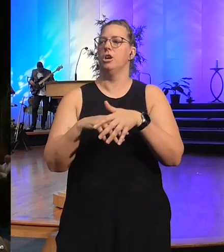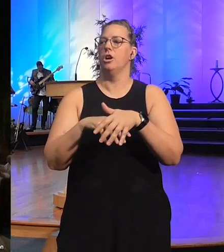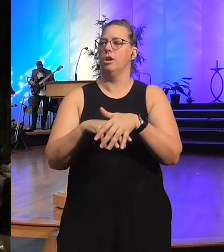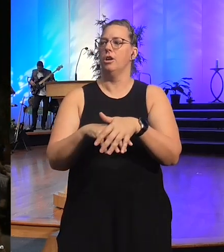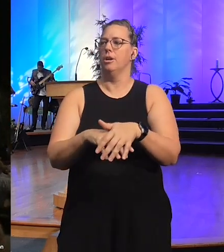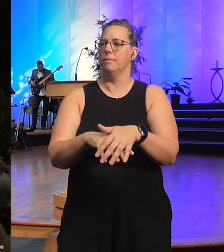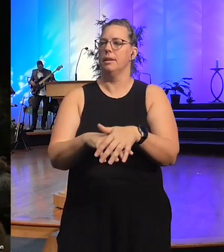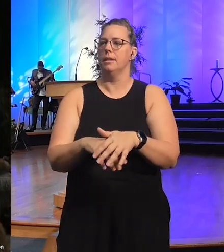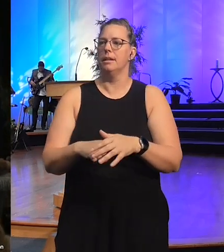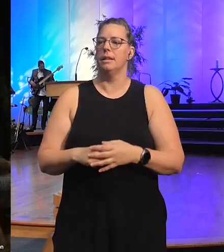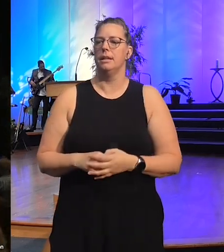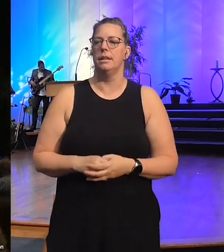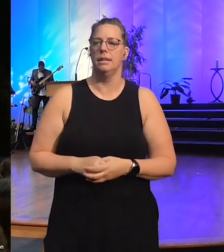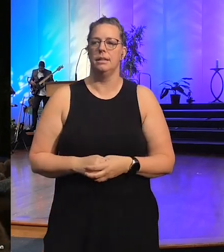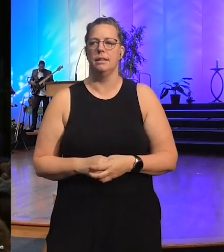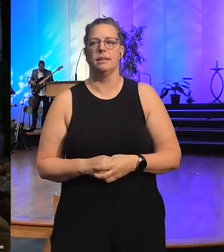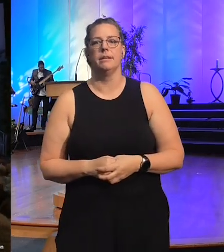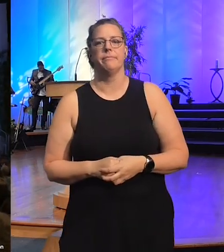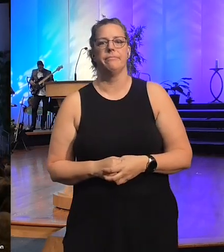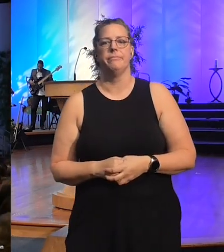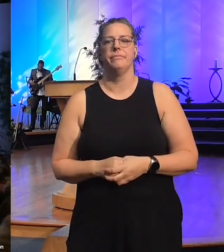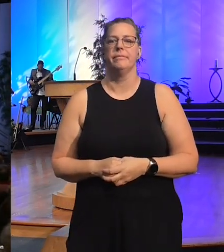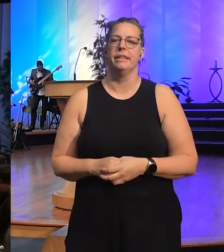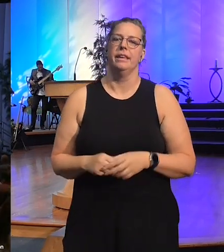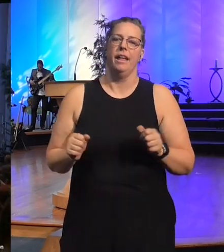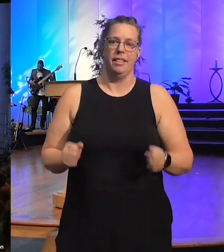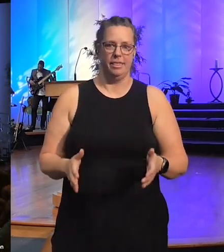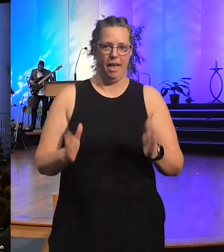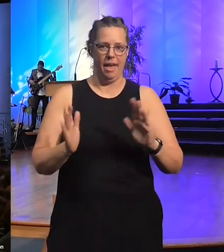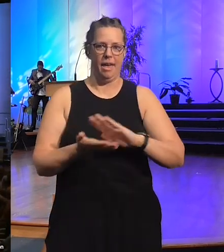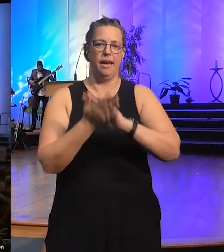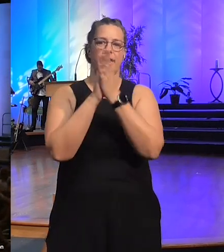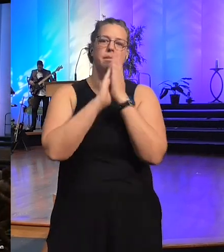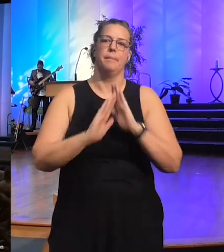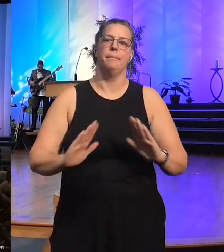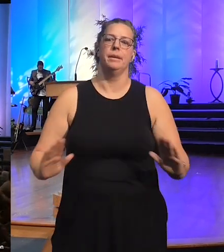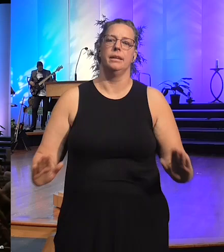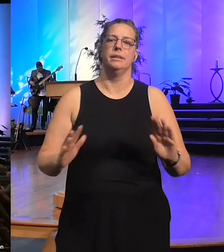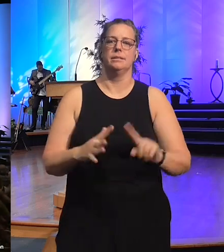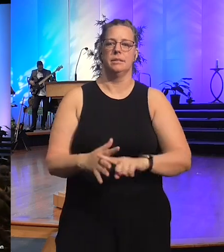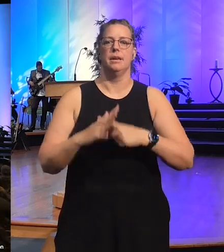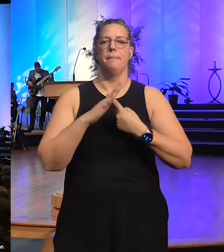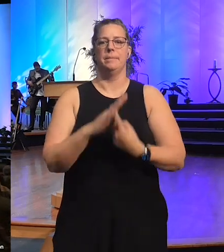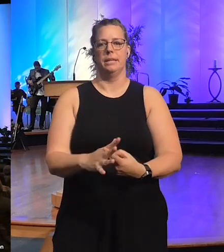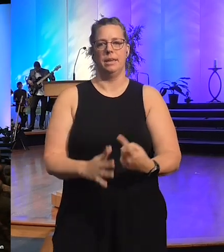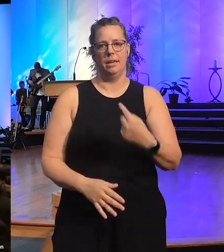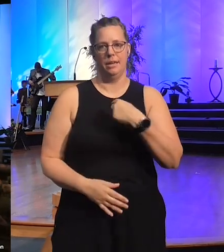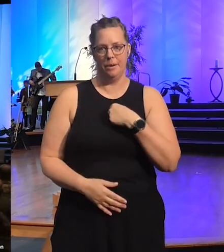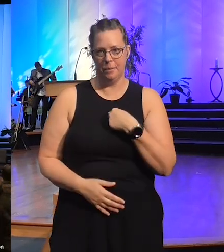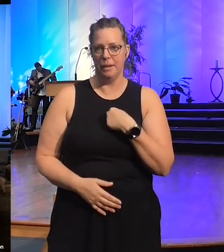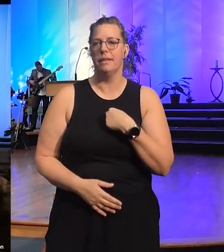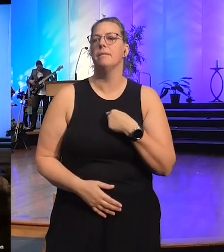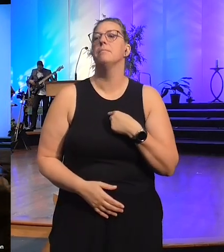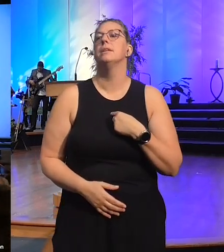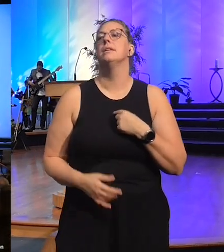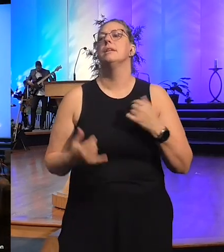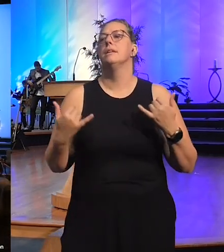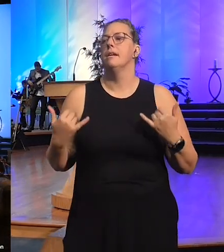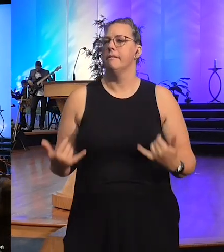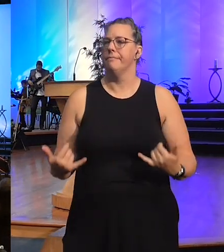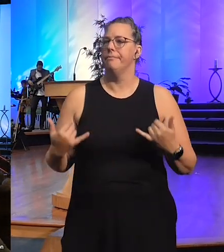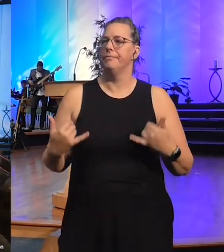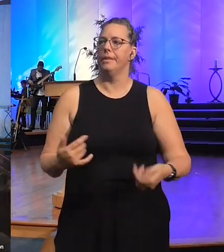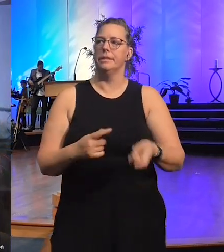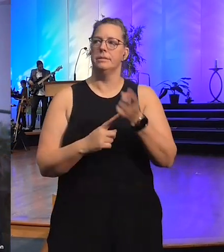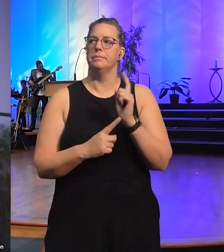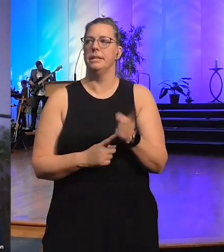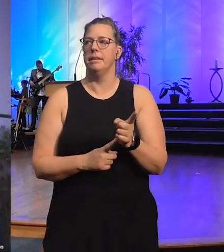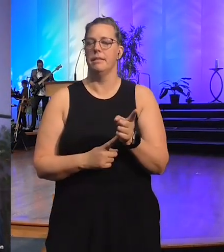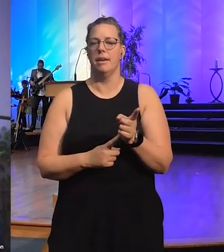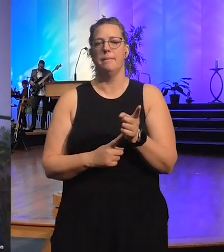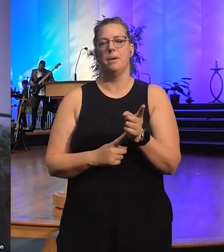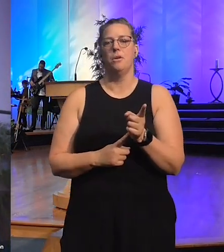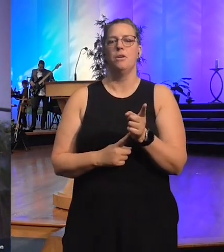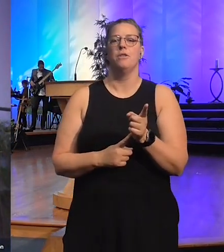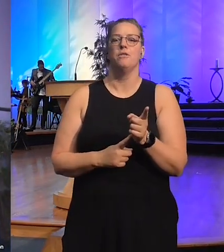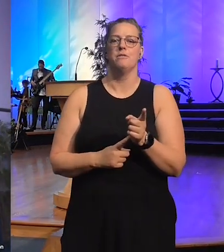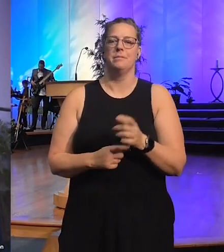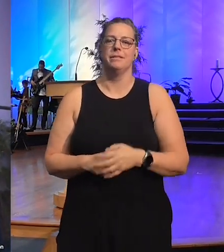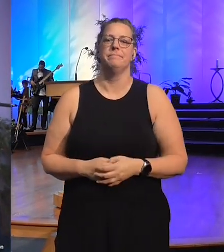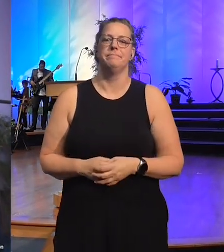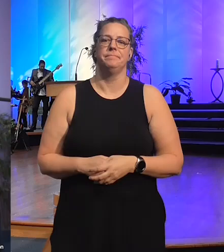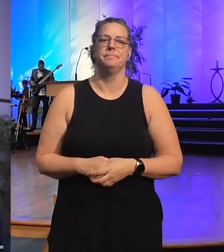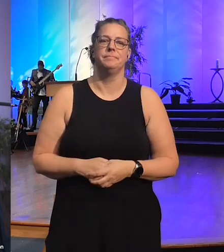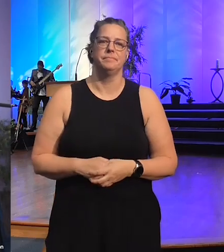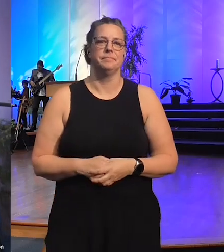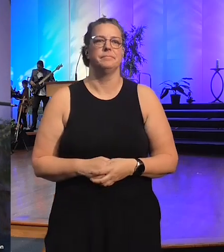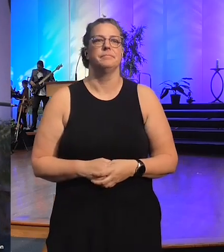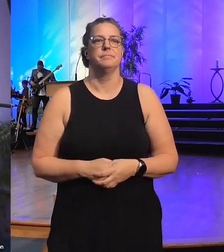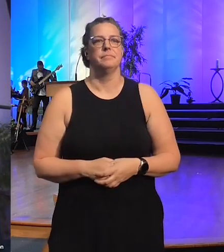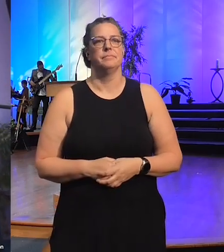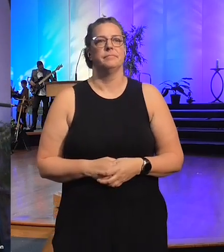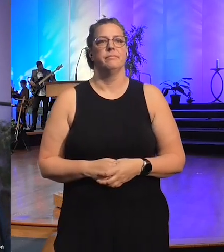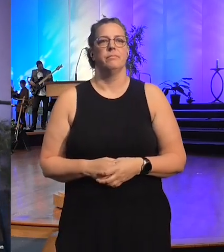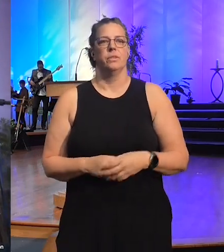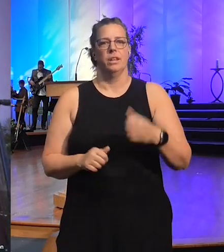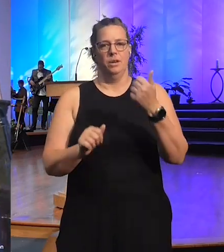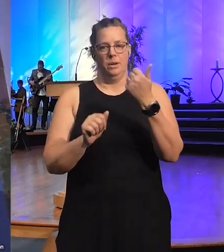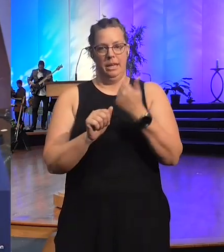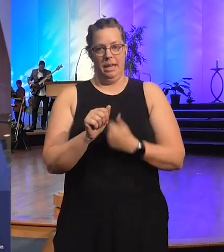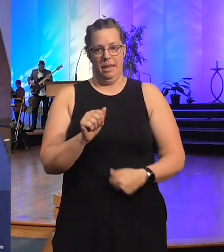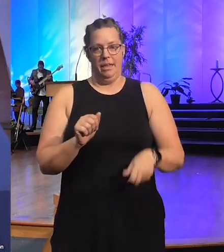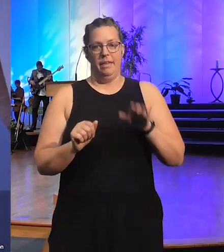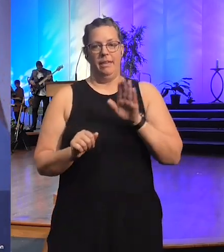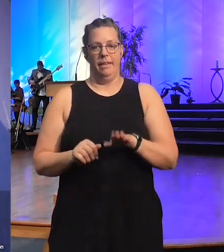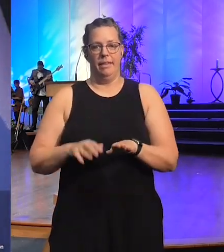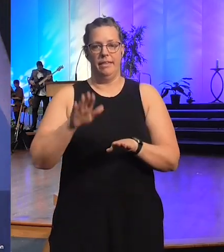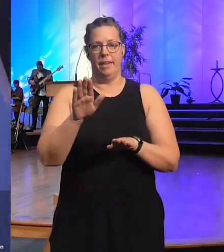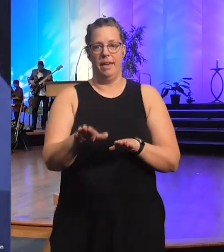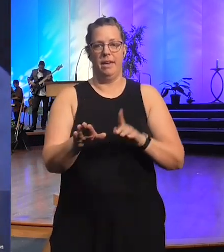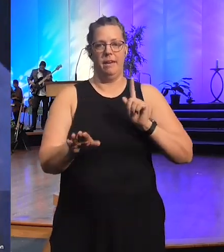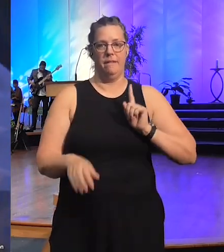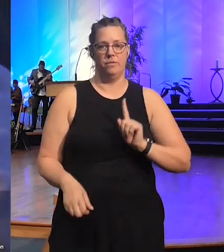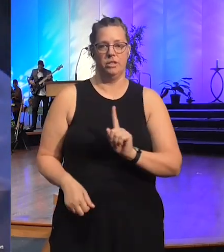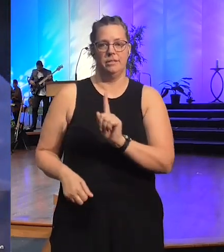Harmony let peace begin with me let this be the moment now with every